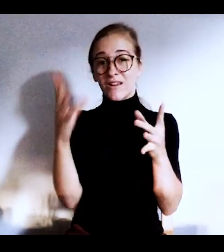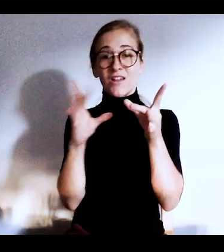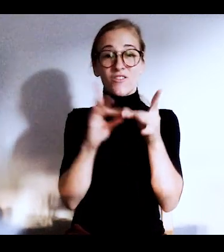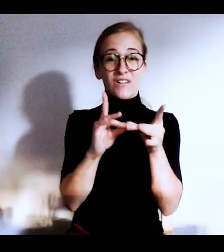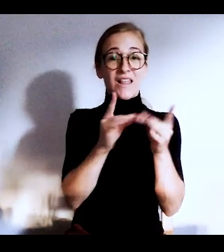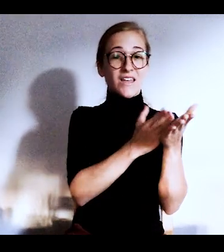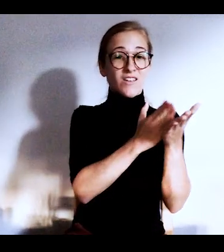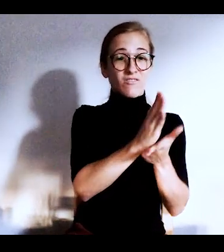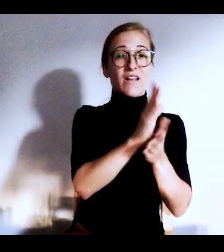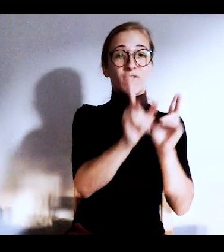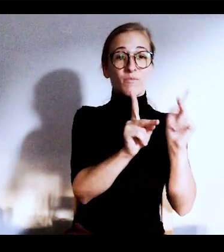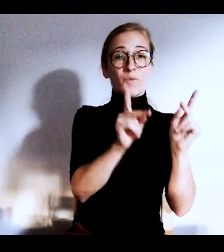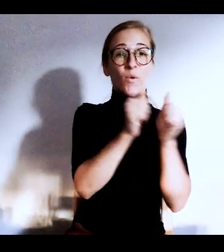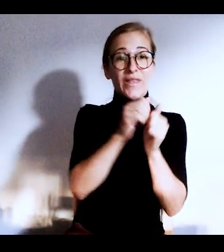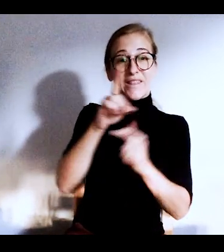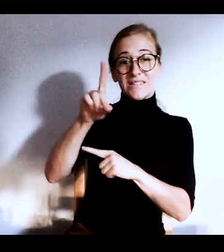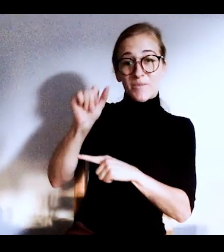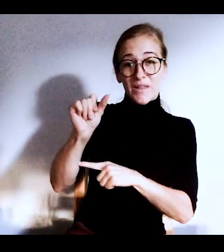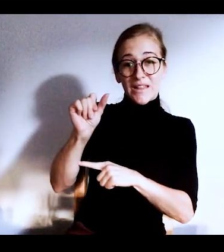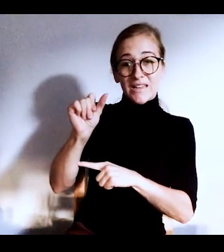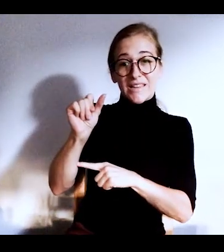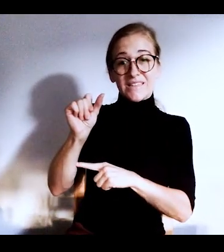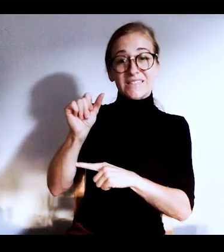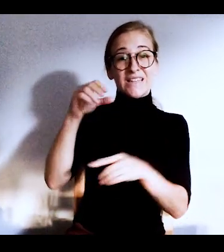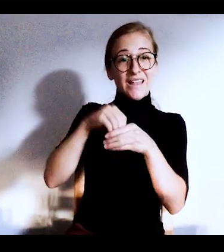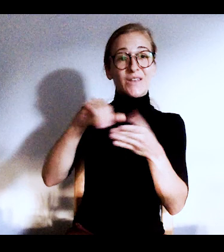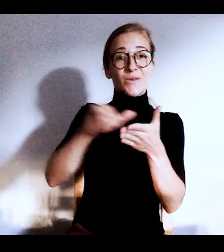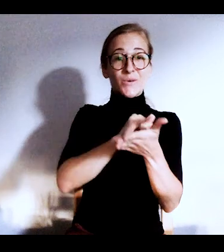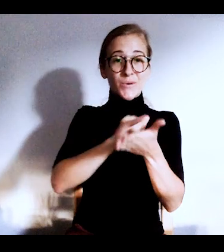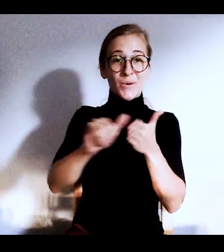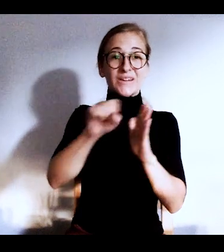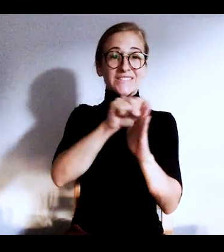on the rights of people with disabilities in New York State.